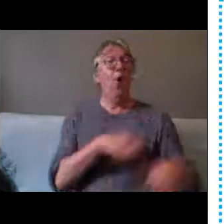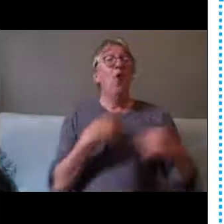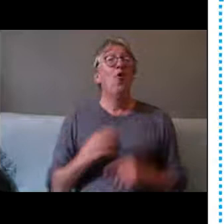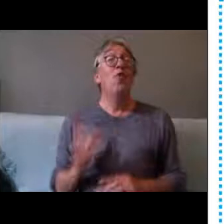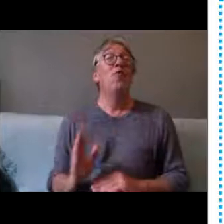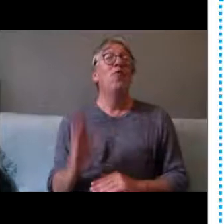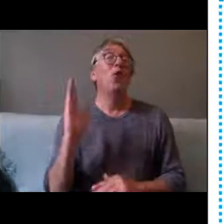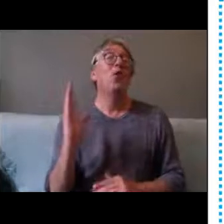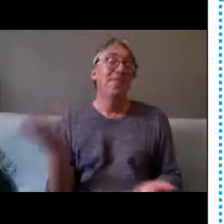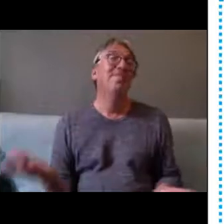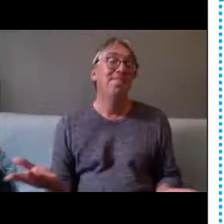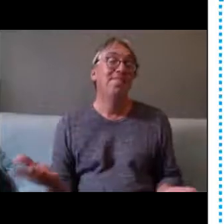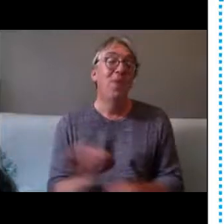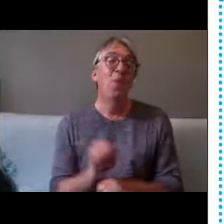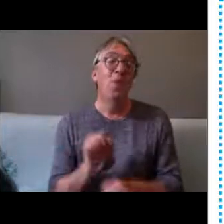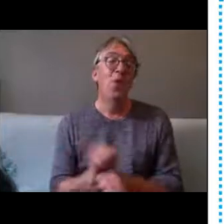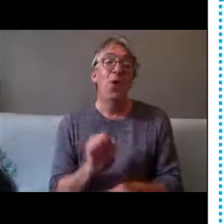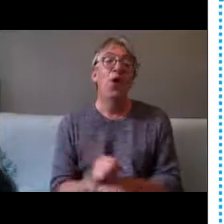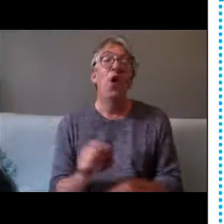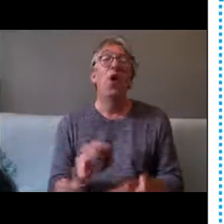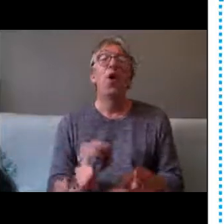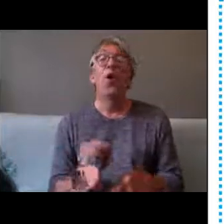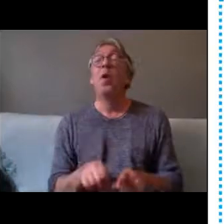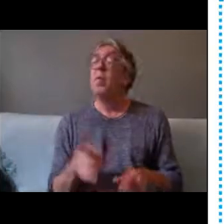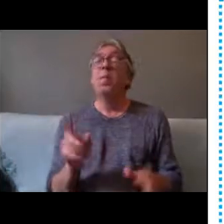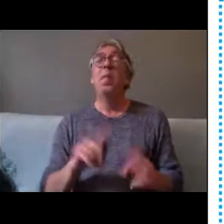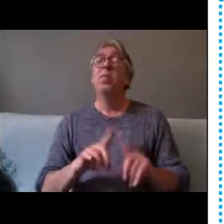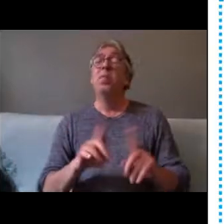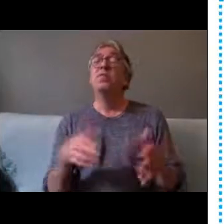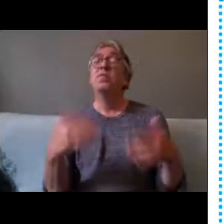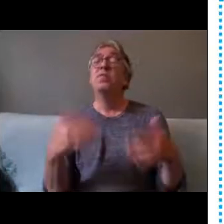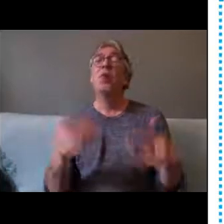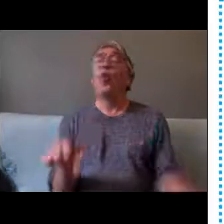It's very different from many other volunteer programmes.